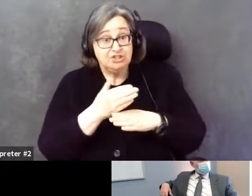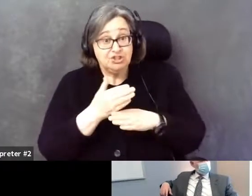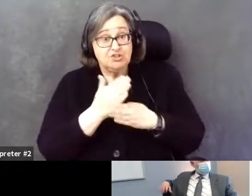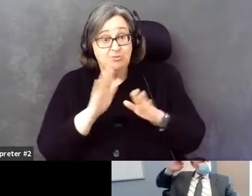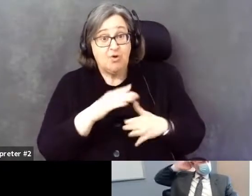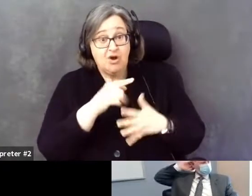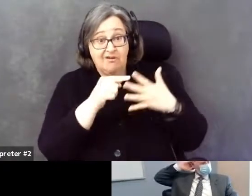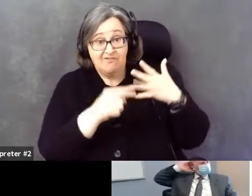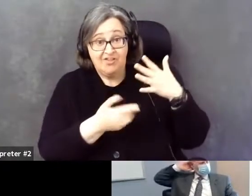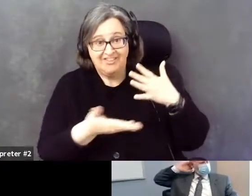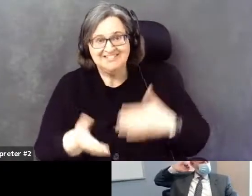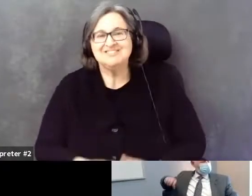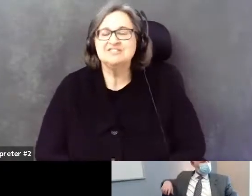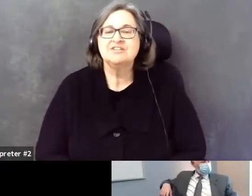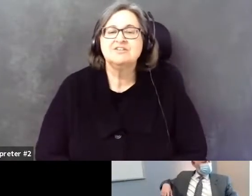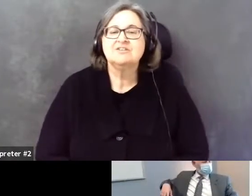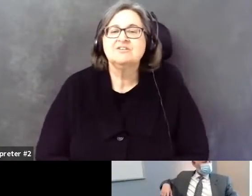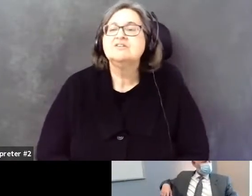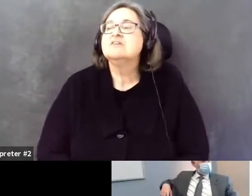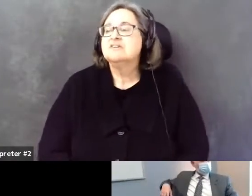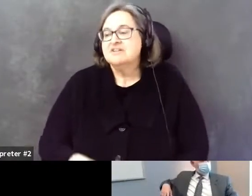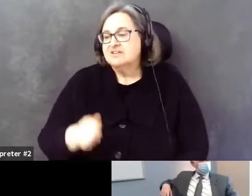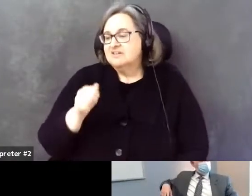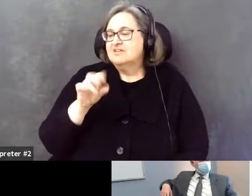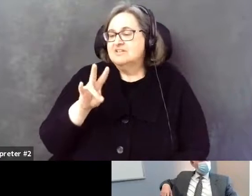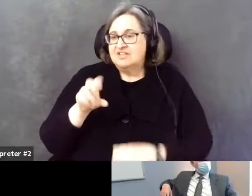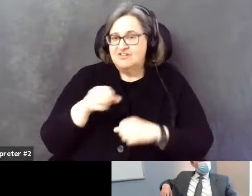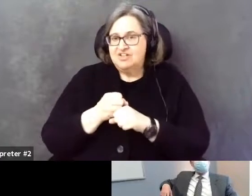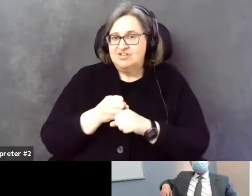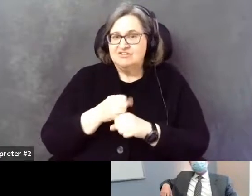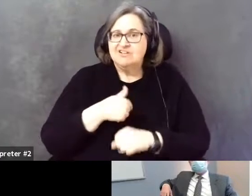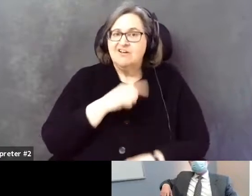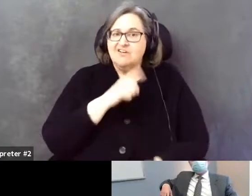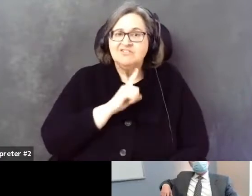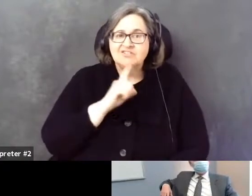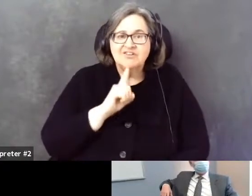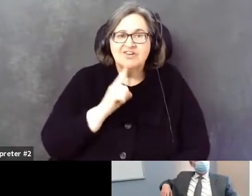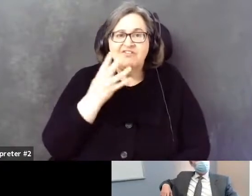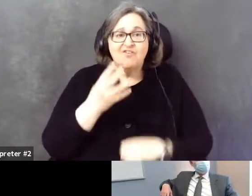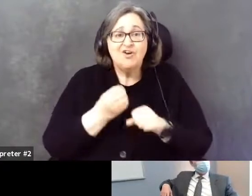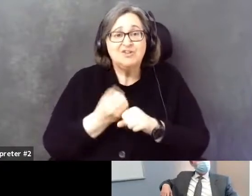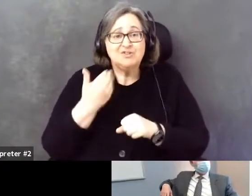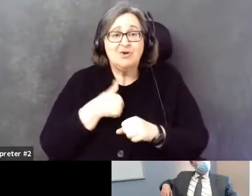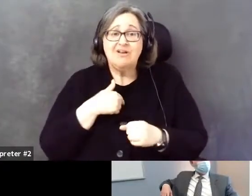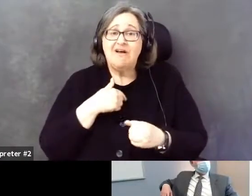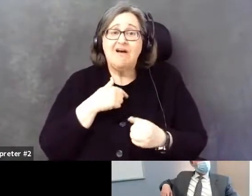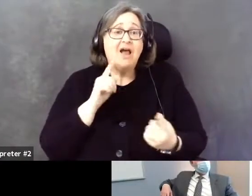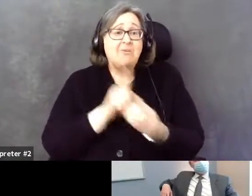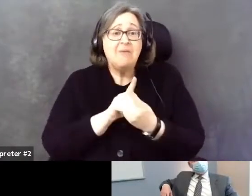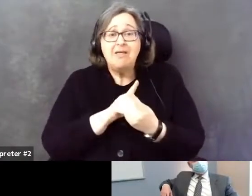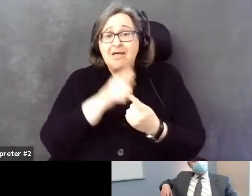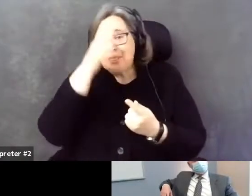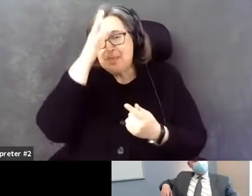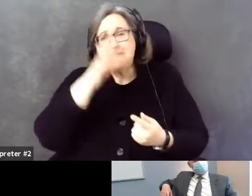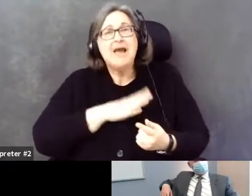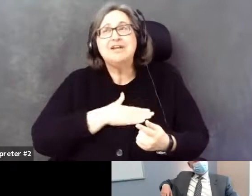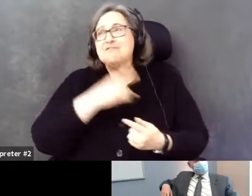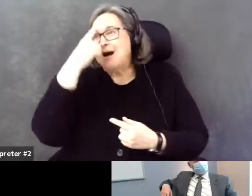Well, after 17 years of being single, four years ago I met the man of my dreams. And